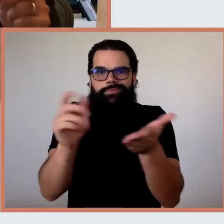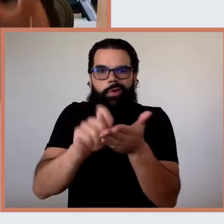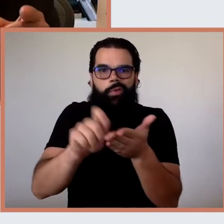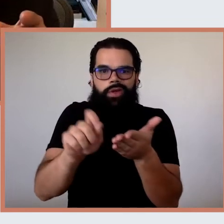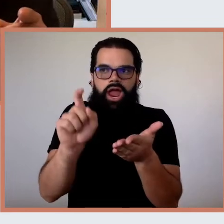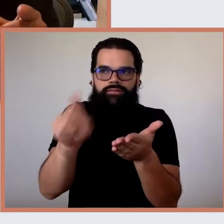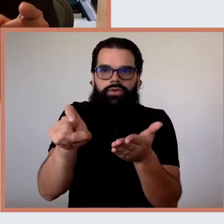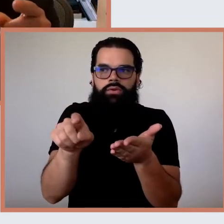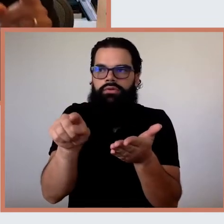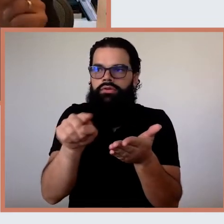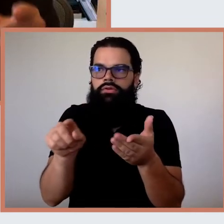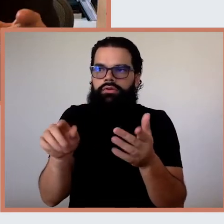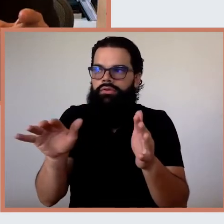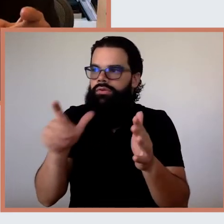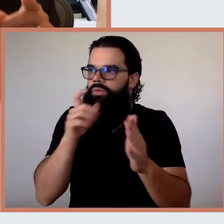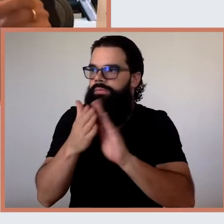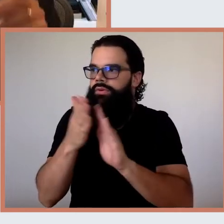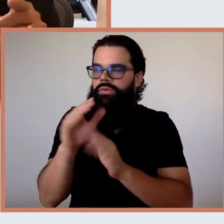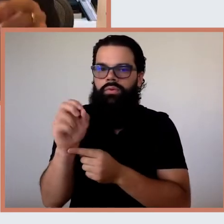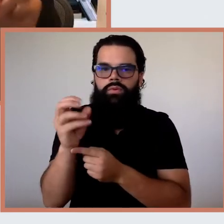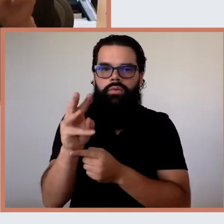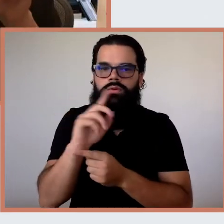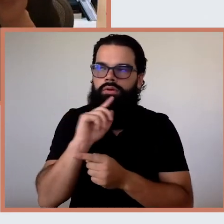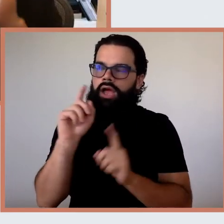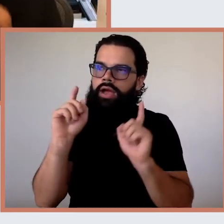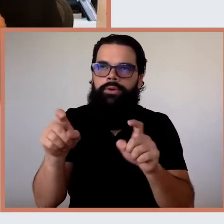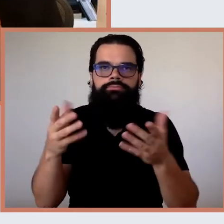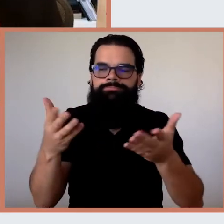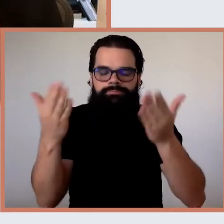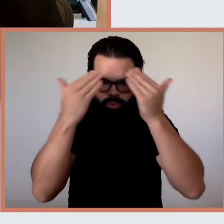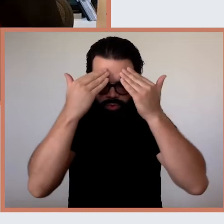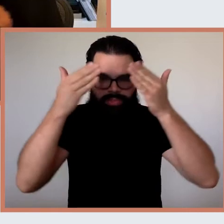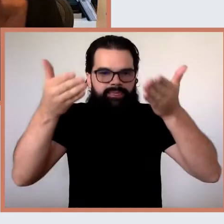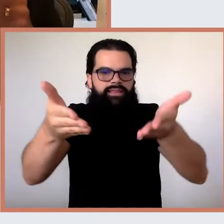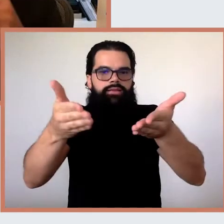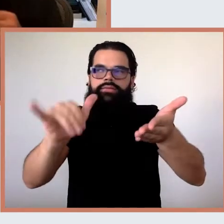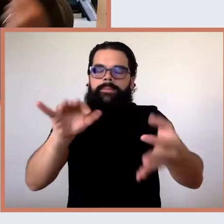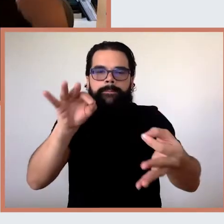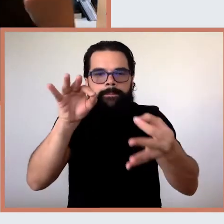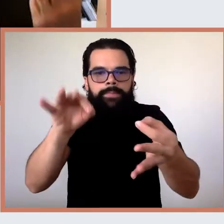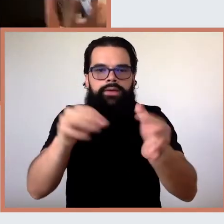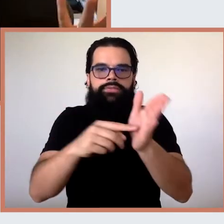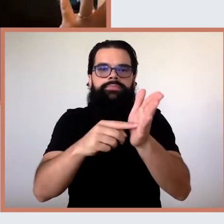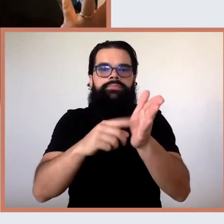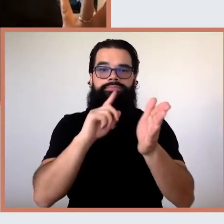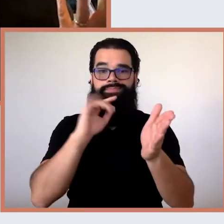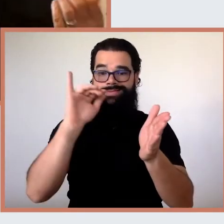that every writer on any show and any showrunner should know immediately. That's something, there's a perfect example.